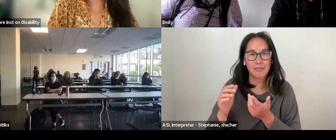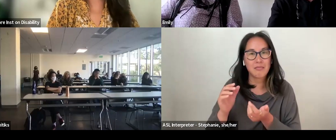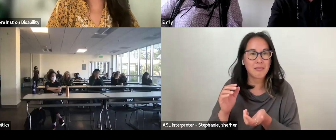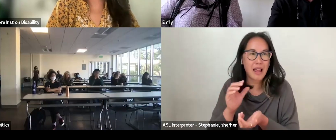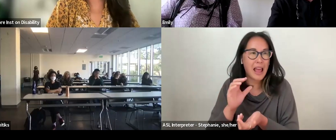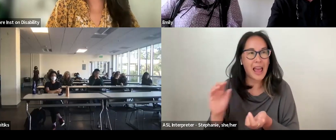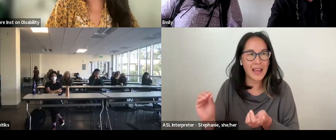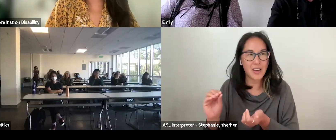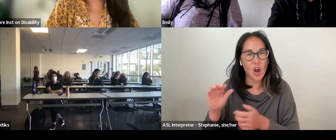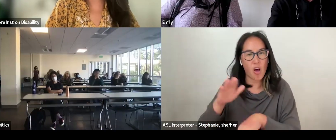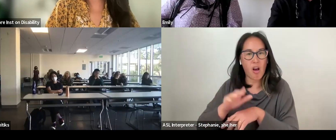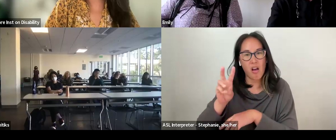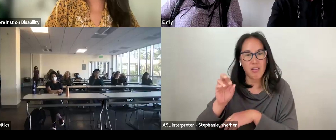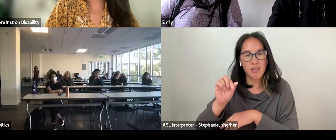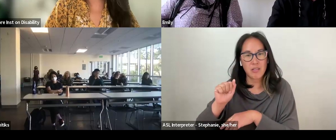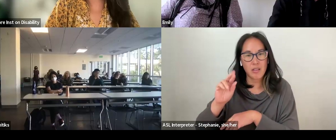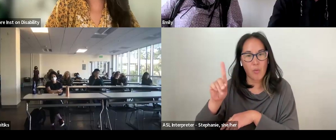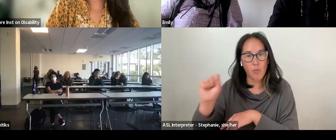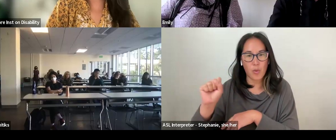It's a sociological problem.